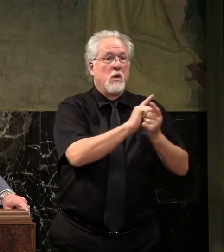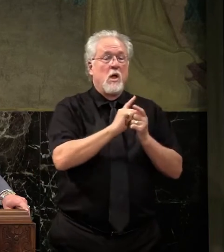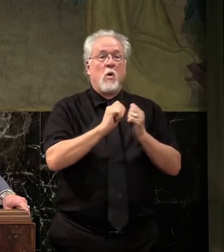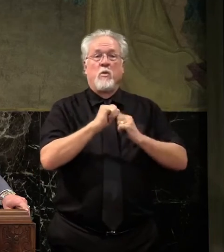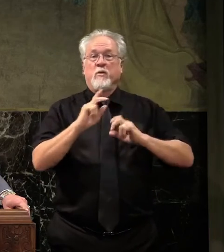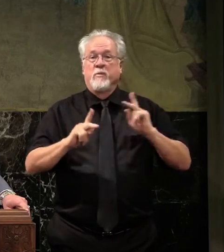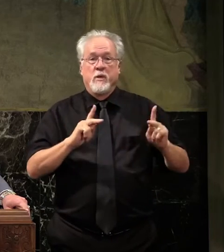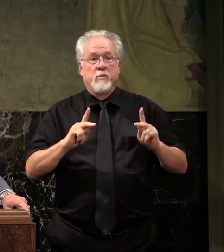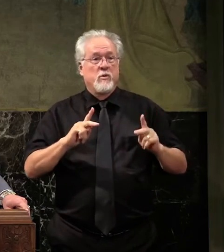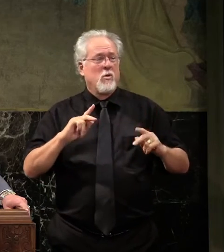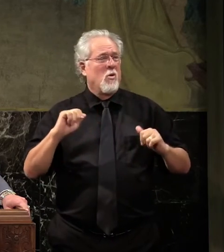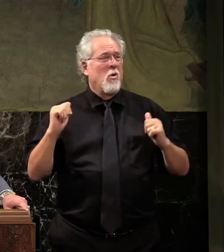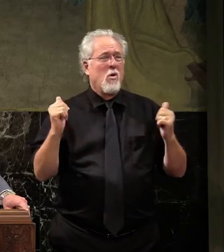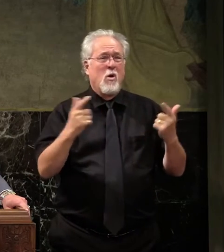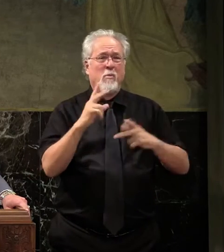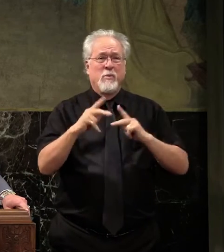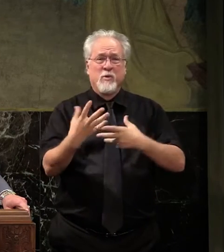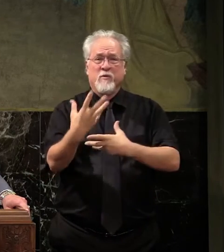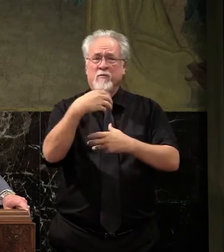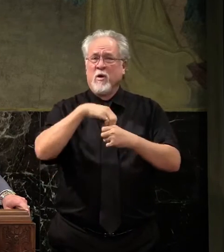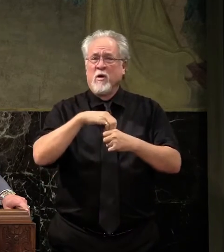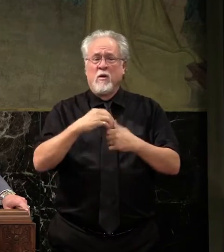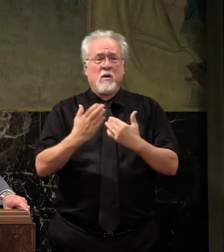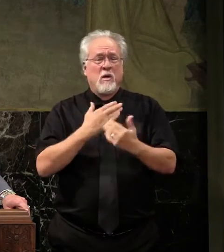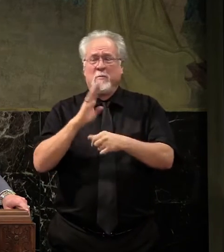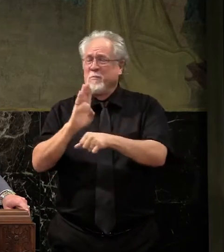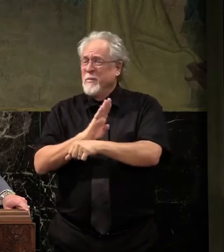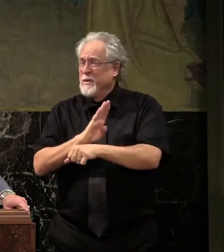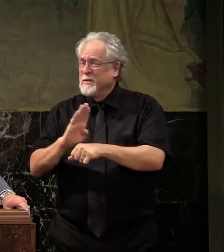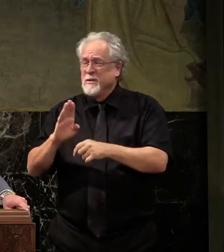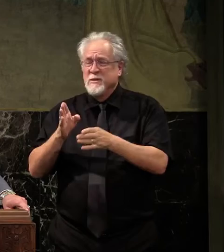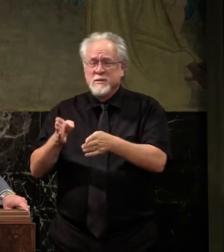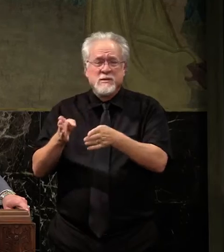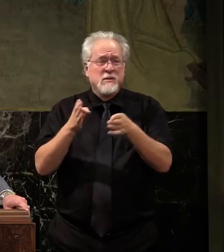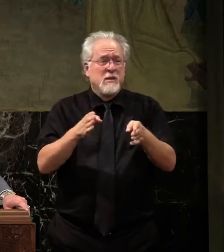All the stakeholders, whether the business and industry, higher education,